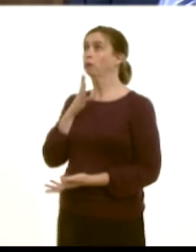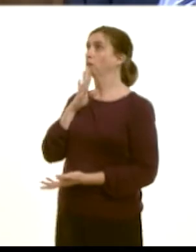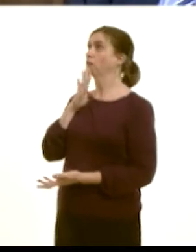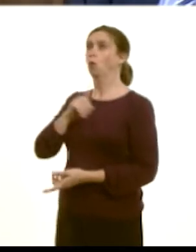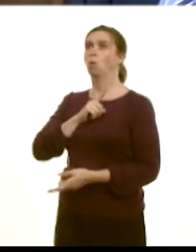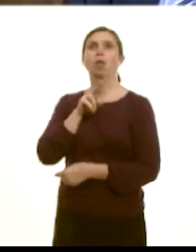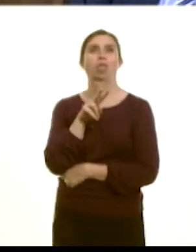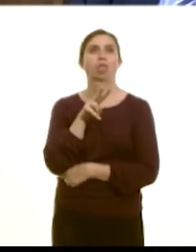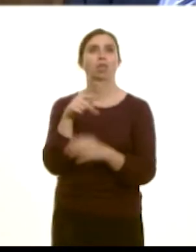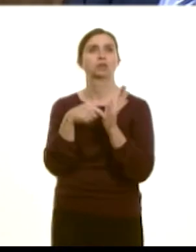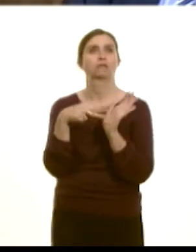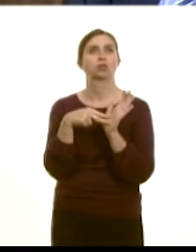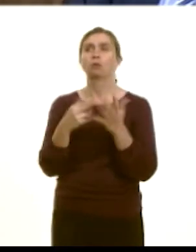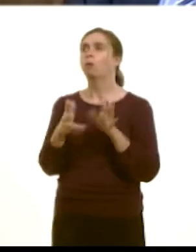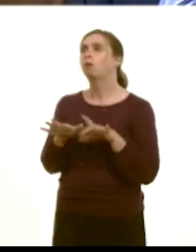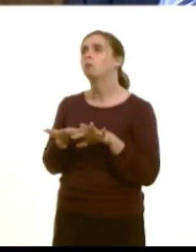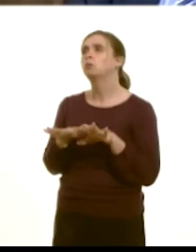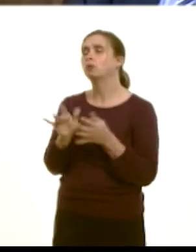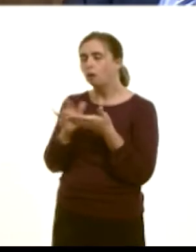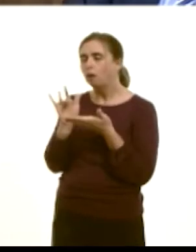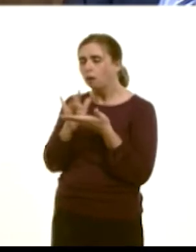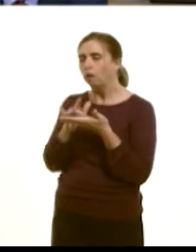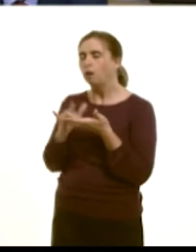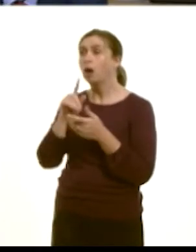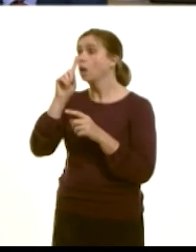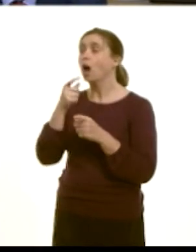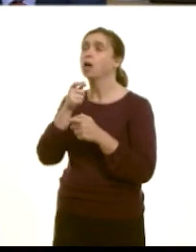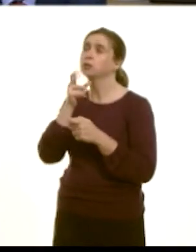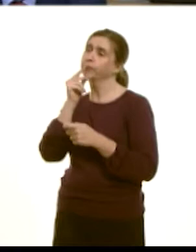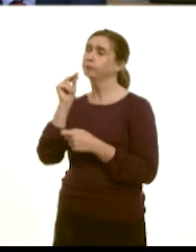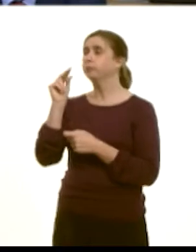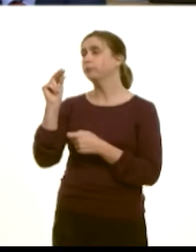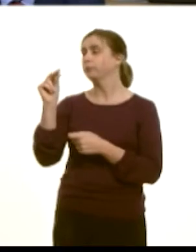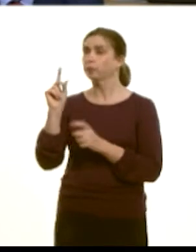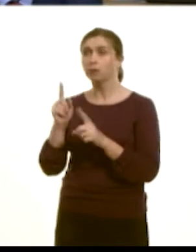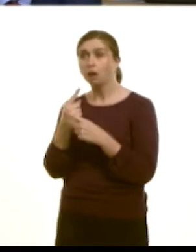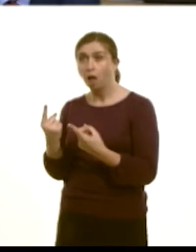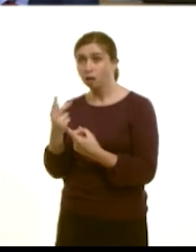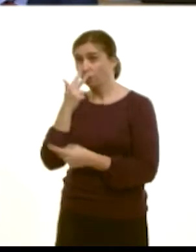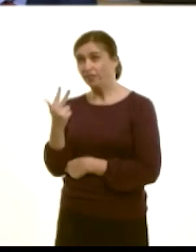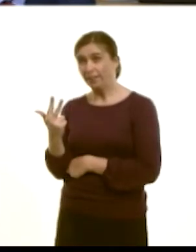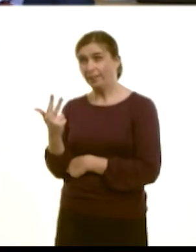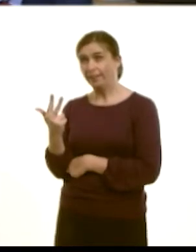or it is a computer, and they are not able to articulate sentences. Of course, unless there is early intervention, they will forever be behind their peers.